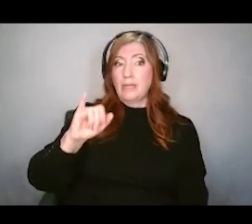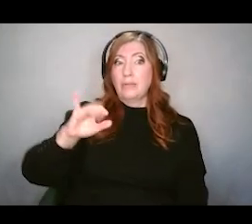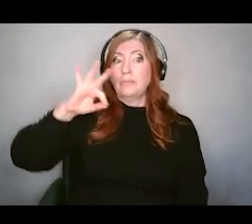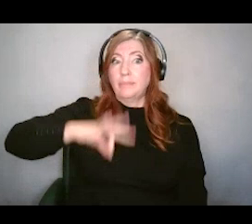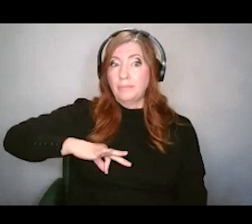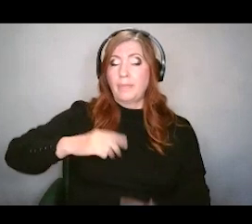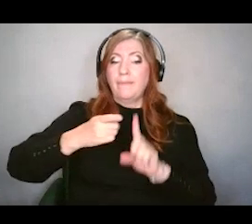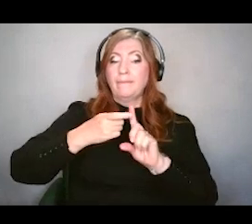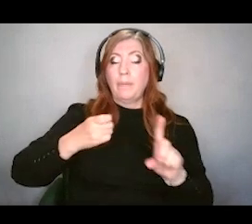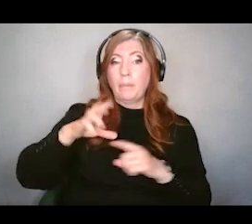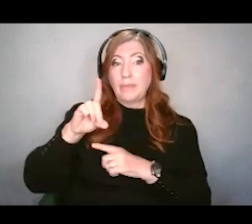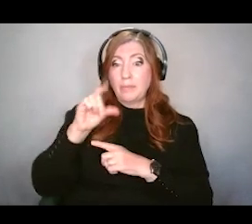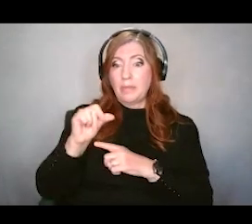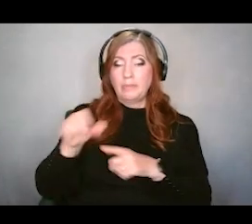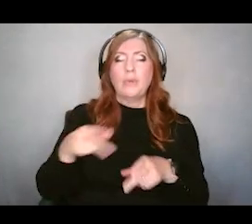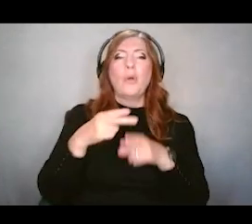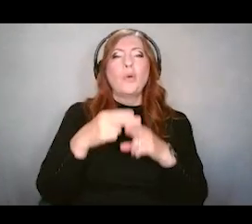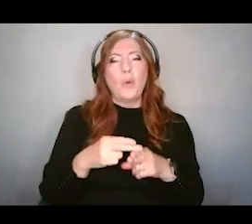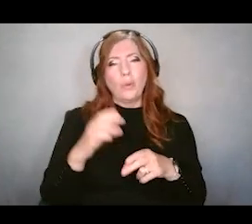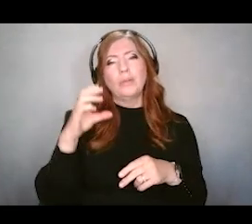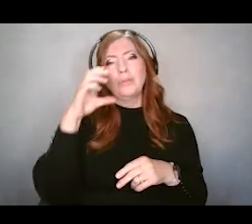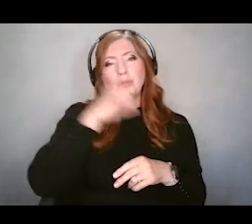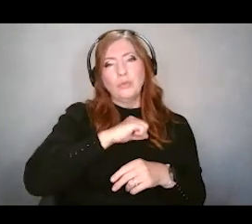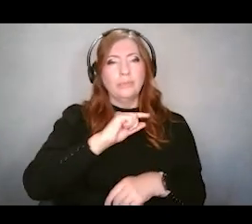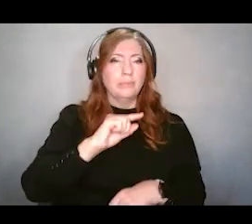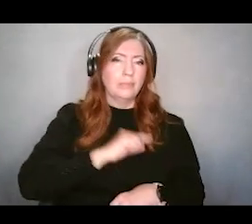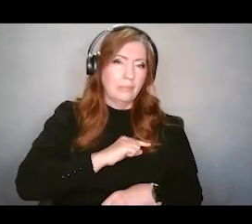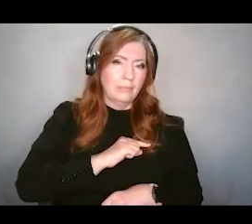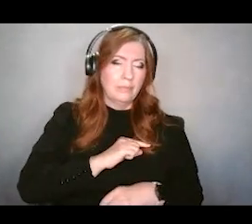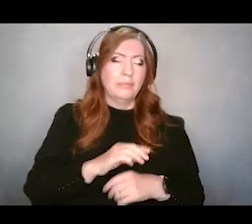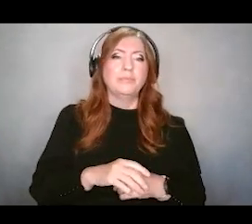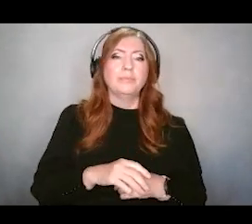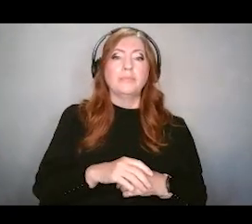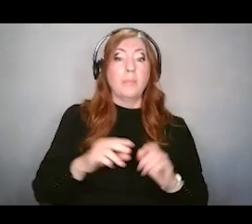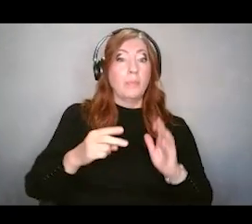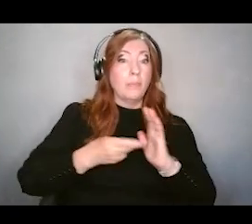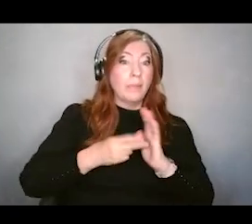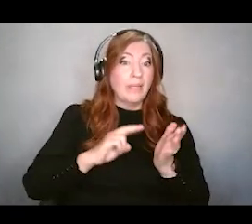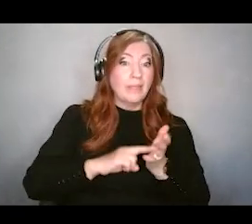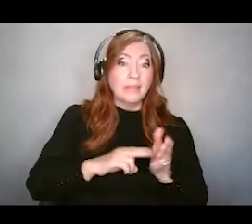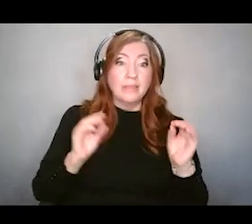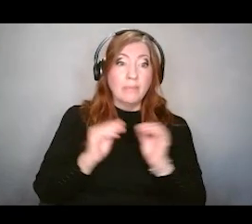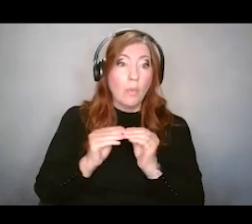are considered presumptively eligible. In these cases, no additional verification is needed, just